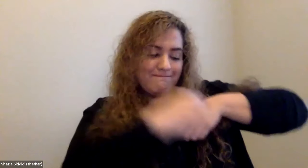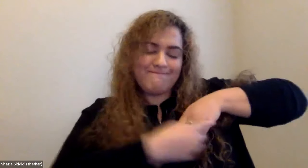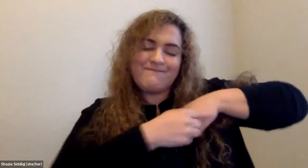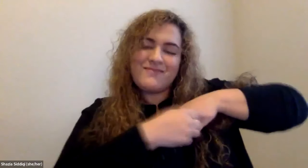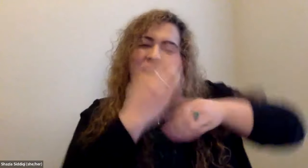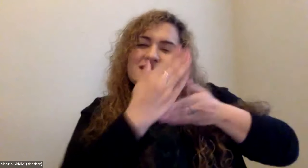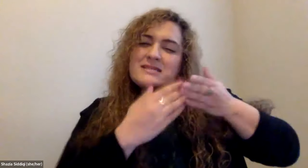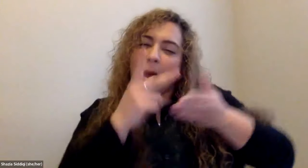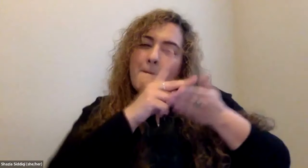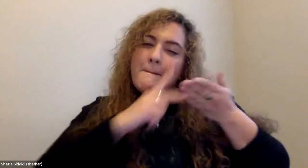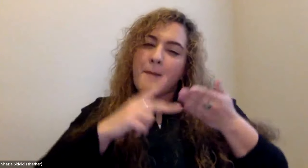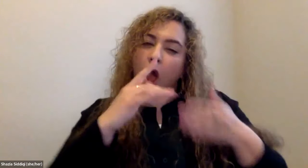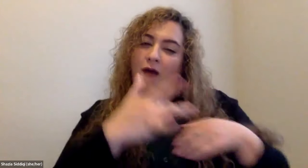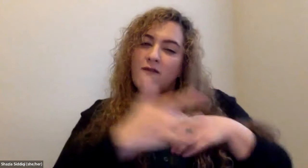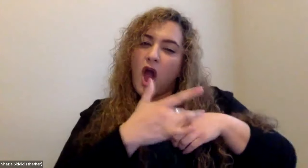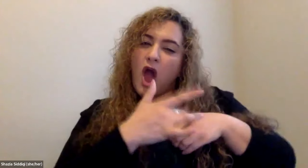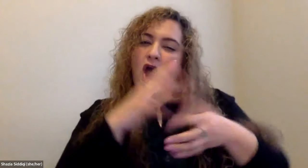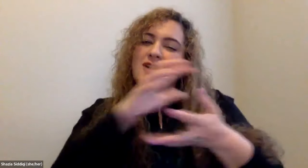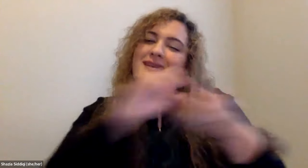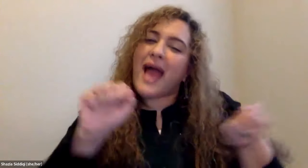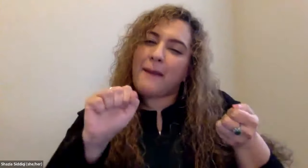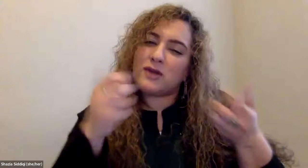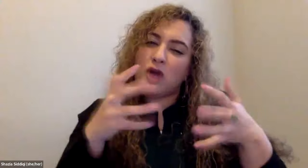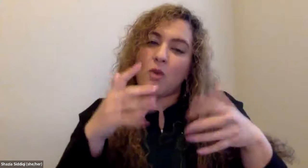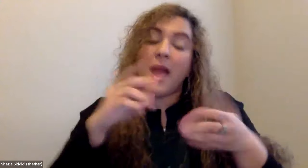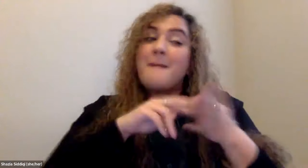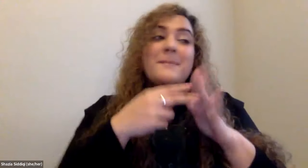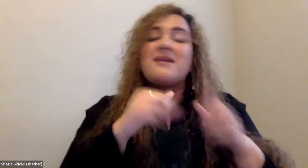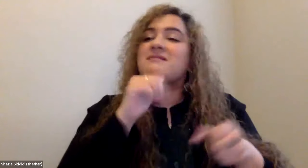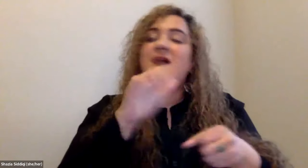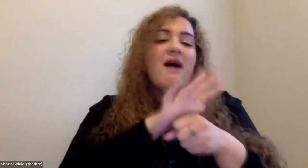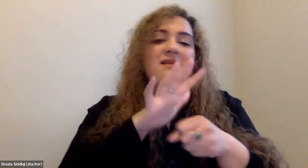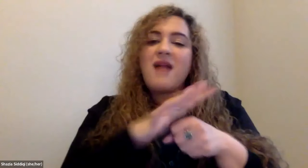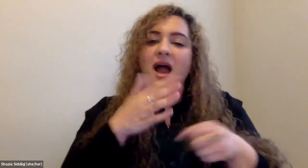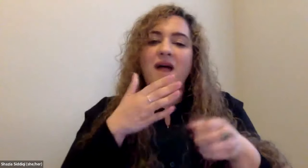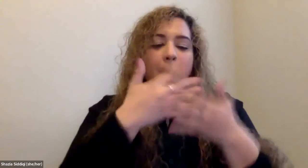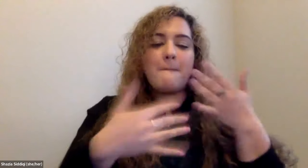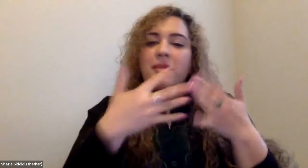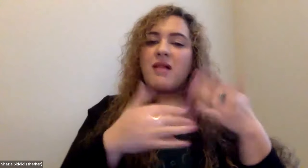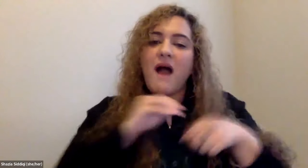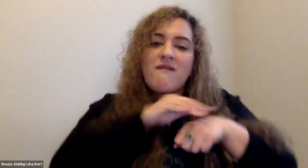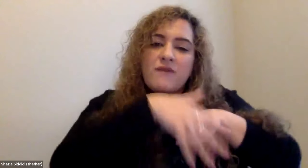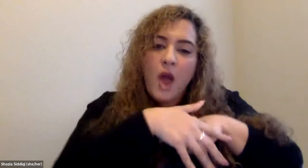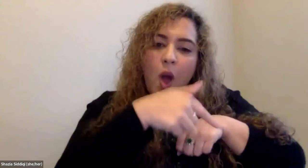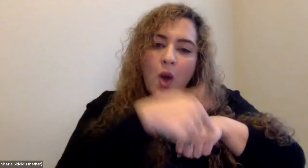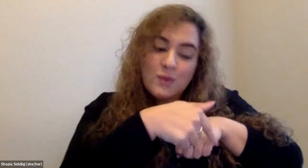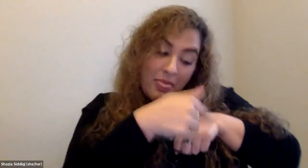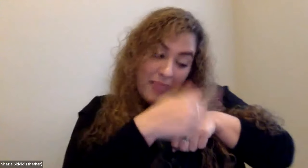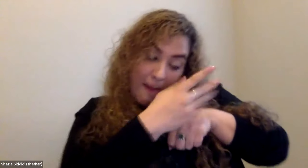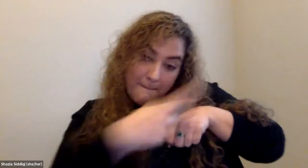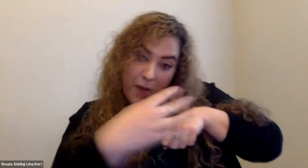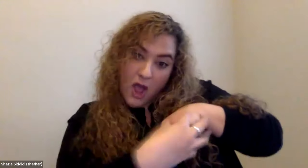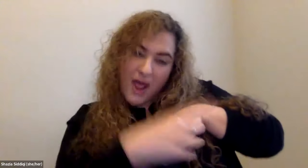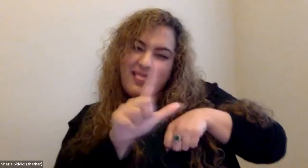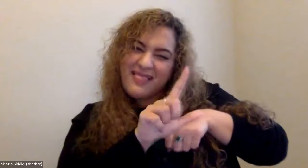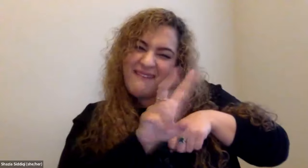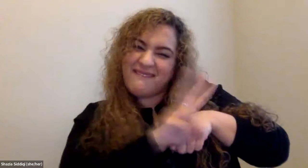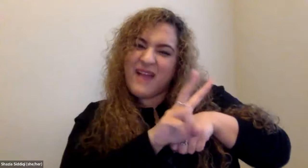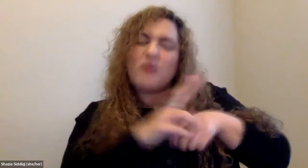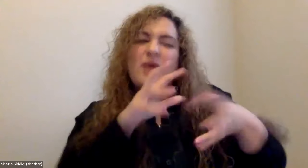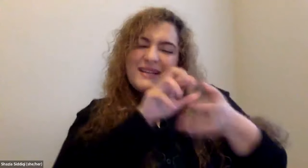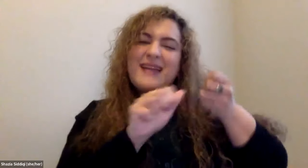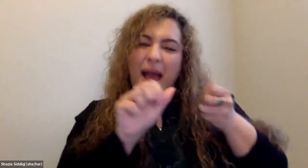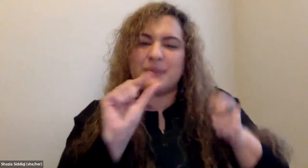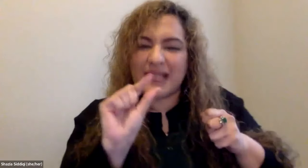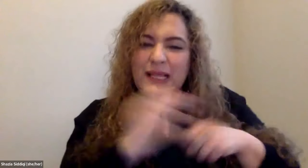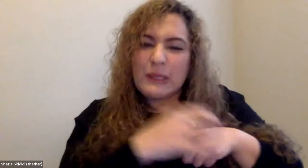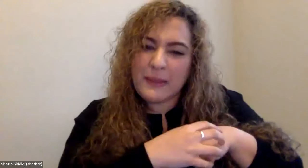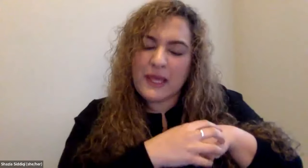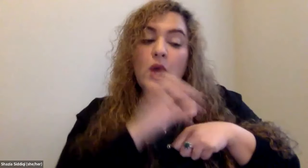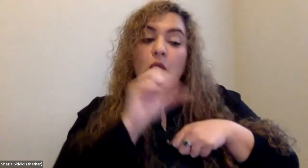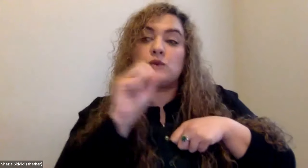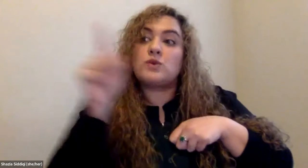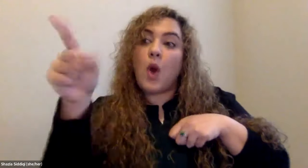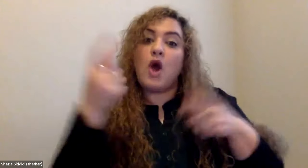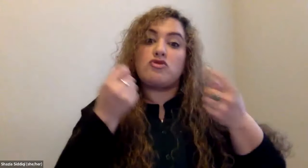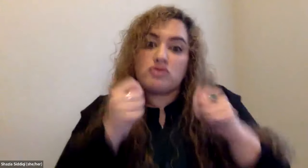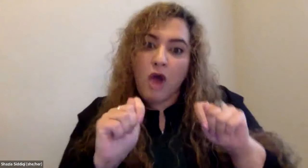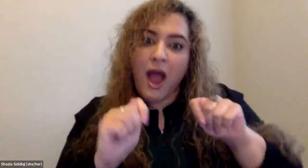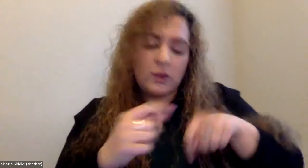Cristine Saunders: go through the block, so there is some part of the heart was damaged, which meant it didn't get enough blood flow at that time because of the block so as a left ventricle that was damaged a little bit.